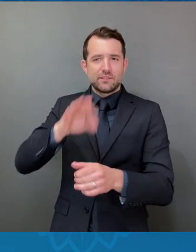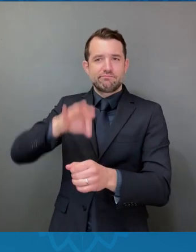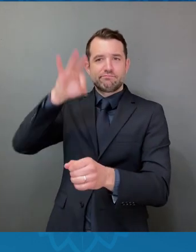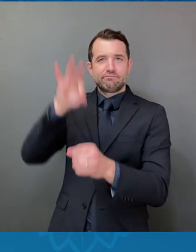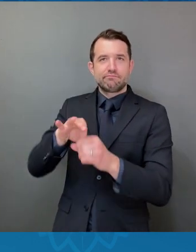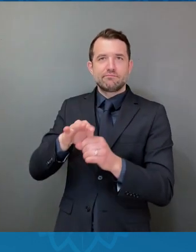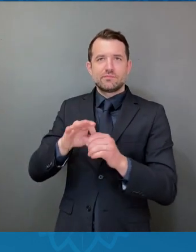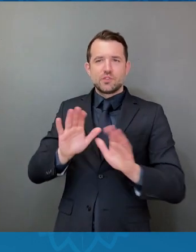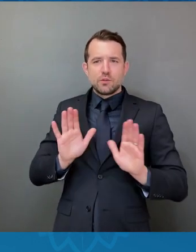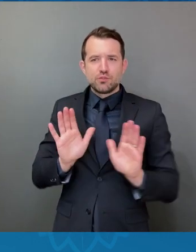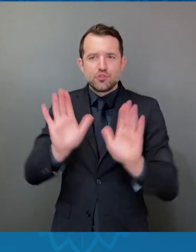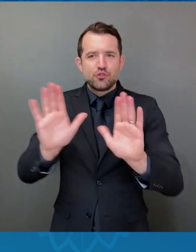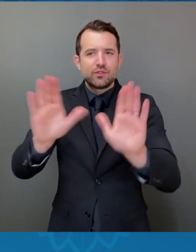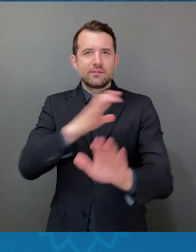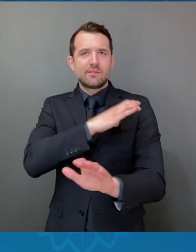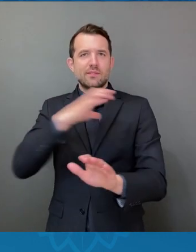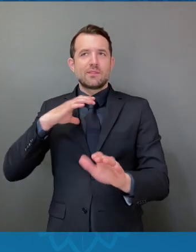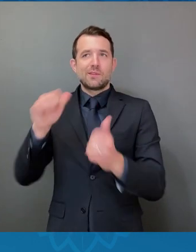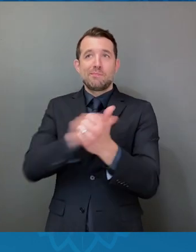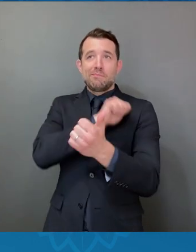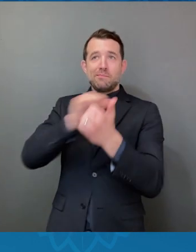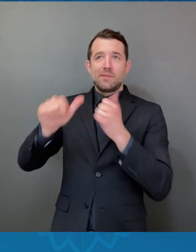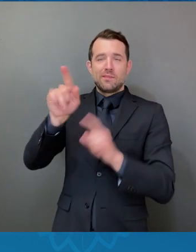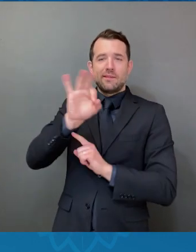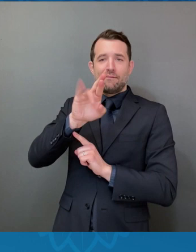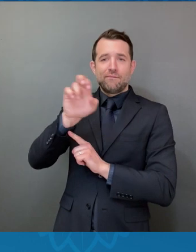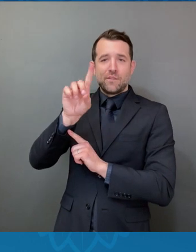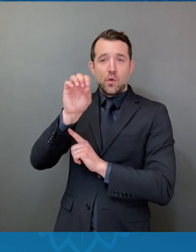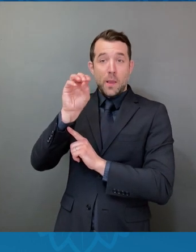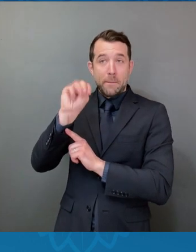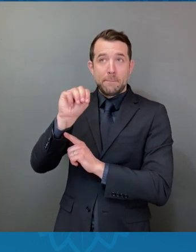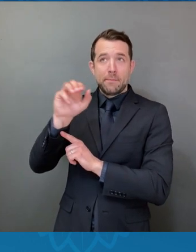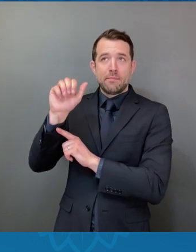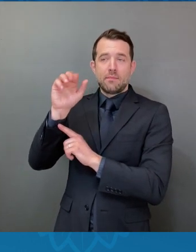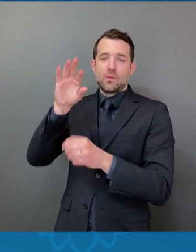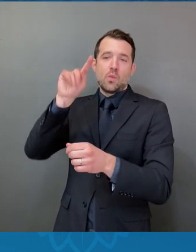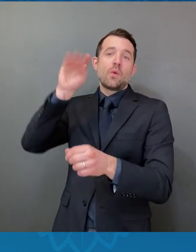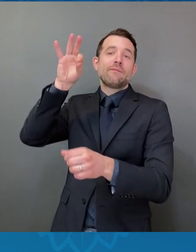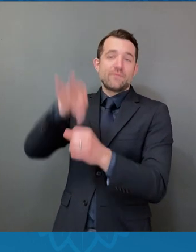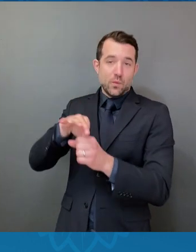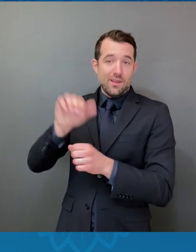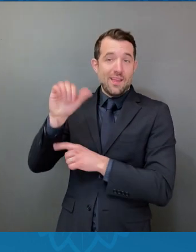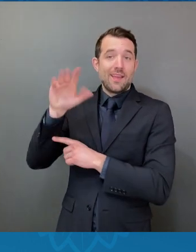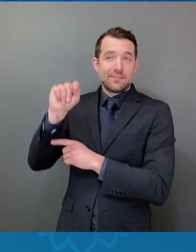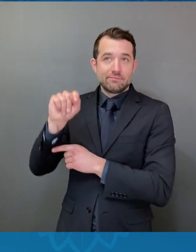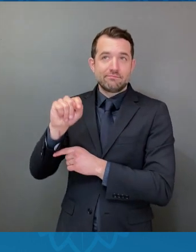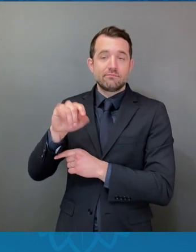and the John Lewis Voting Rights Advancement Act, which of course, I was proud to sponsor when I was a United States Senator.